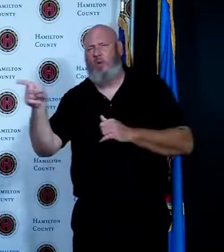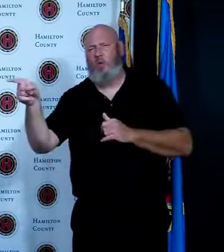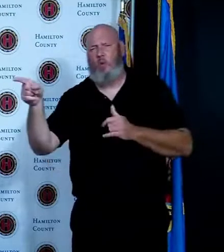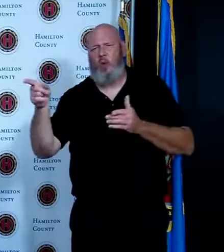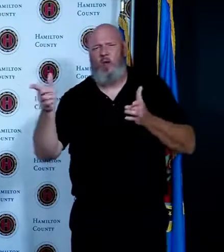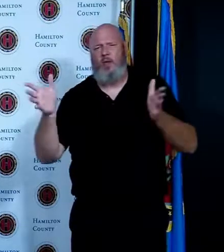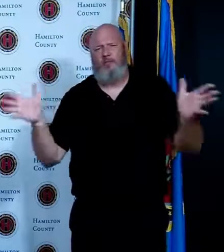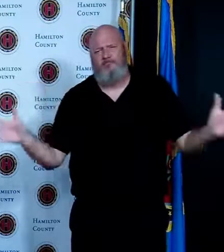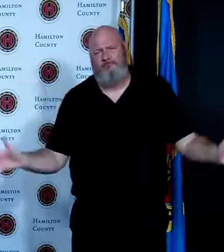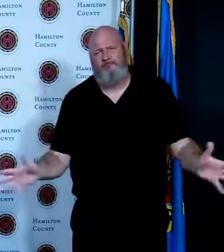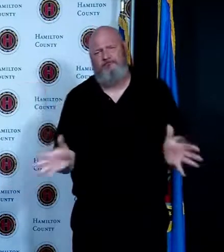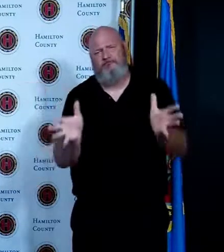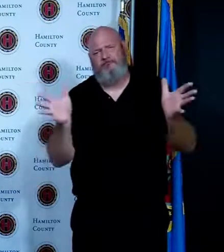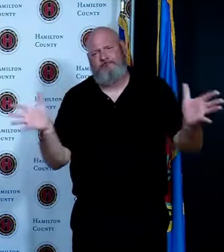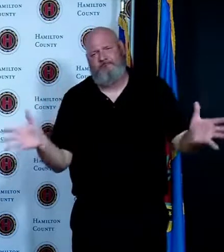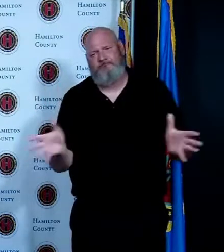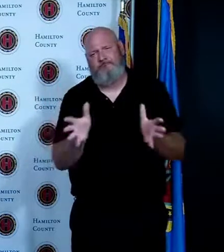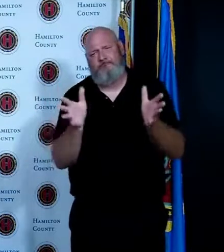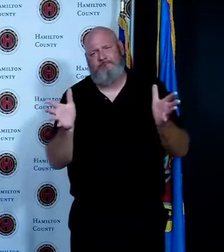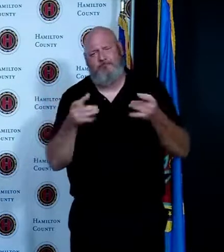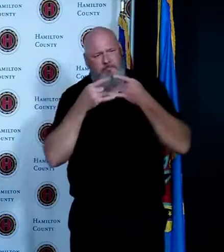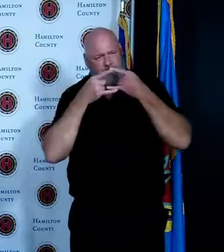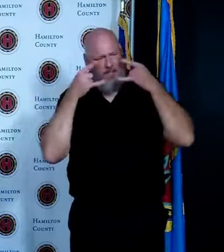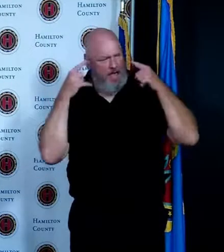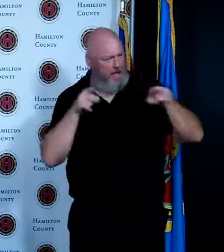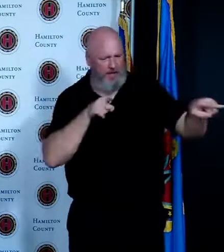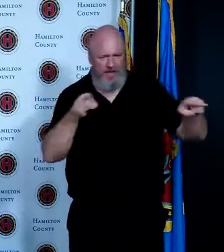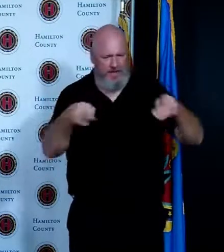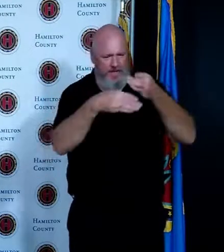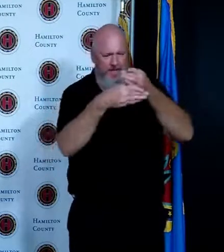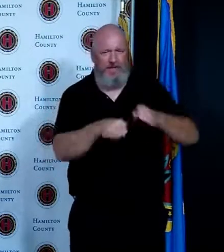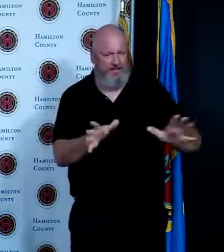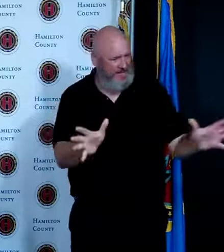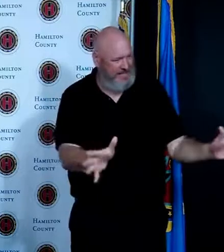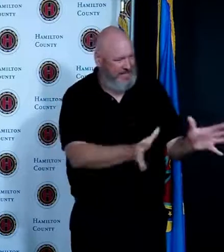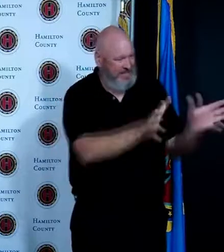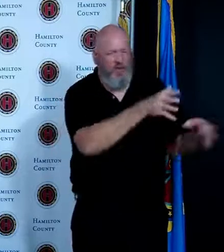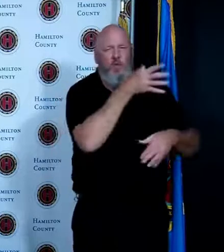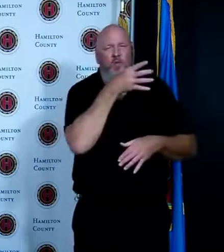how close we might be to having a state order to stay home again and only go to